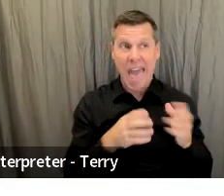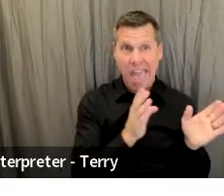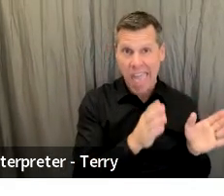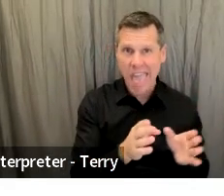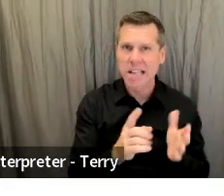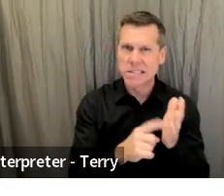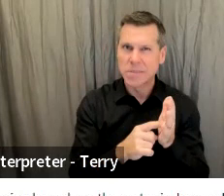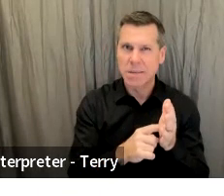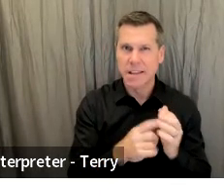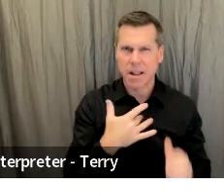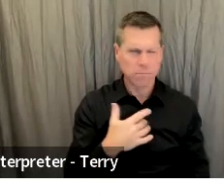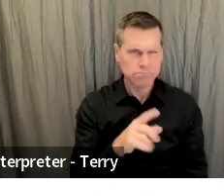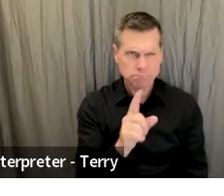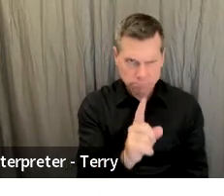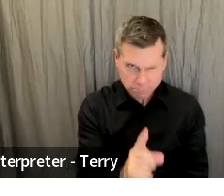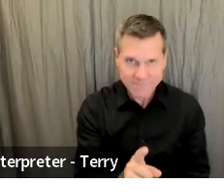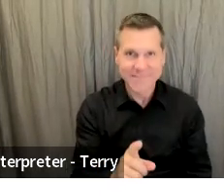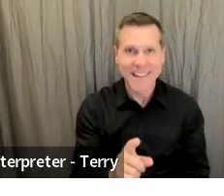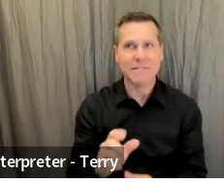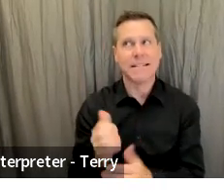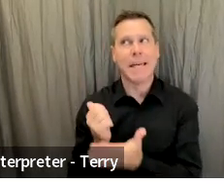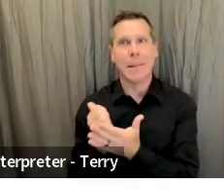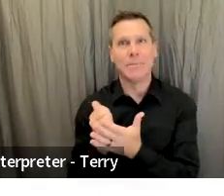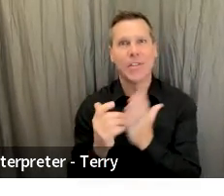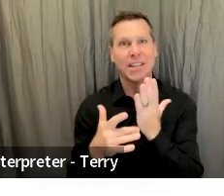Here's another one that someone created